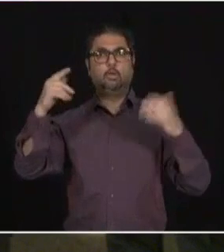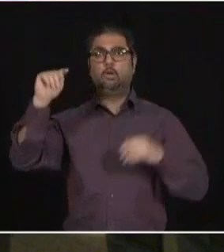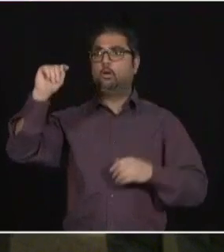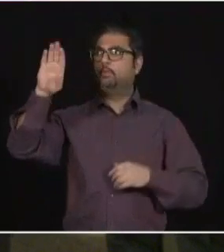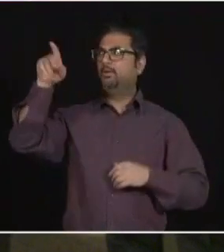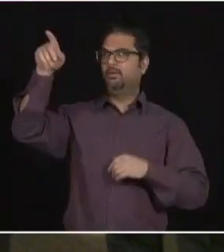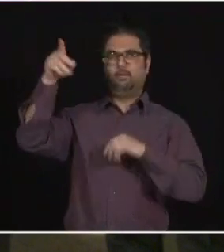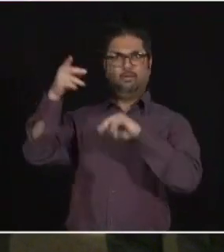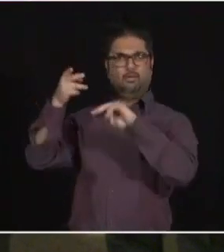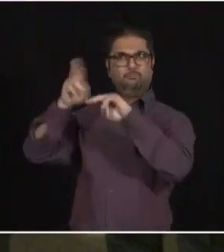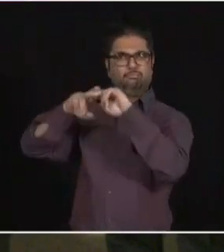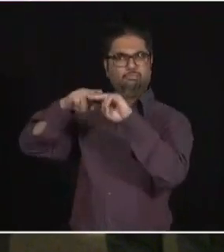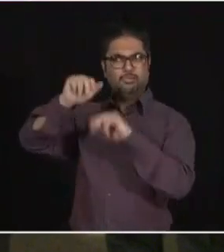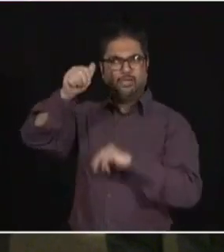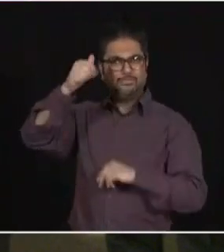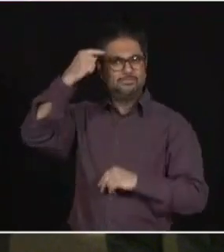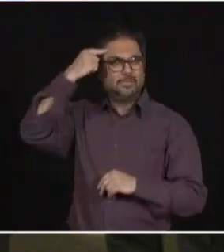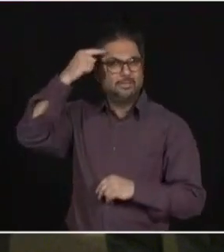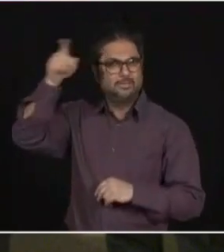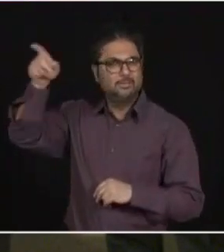intercity buses have stopped